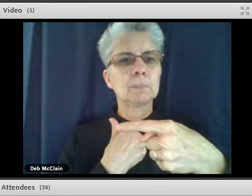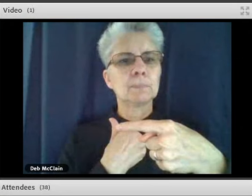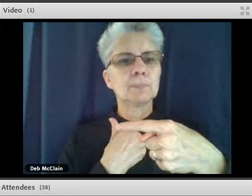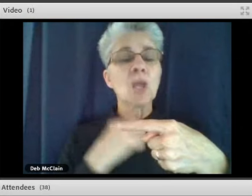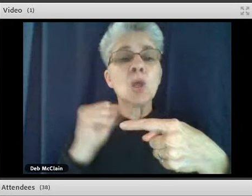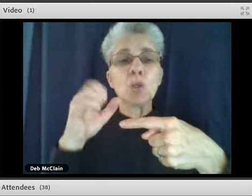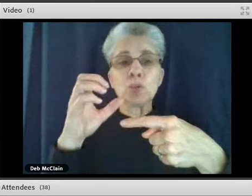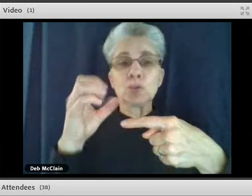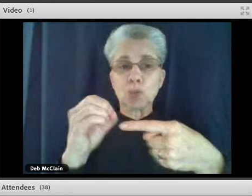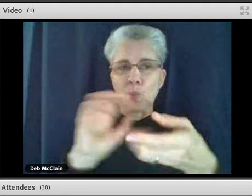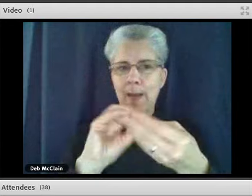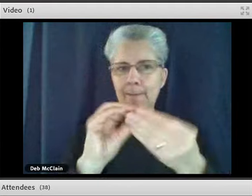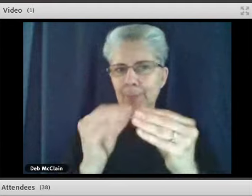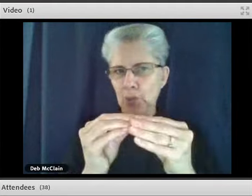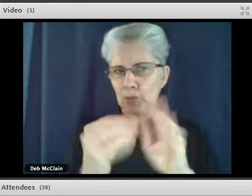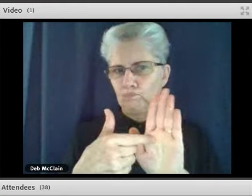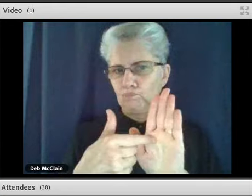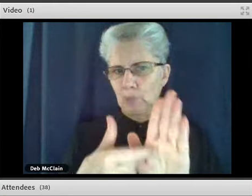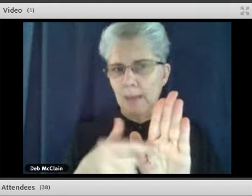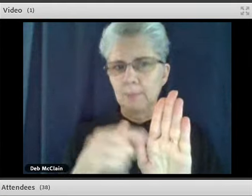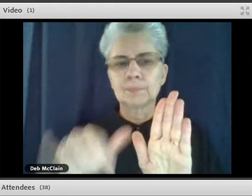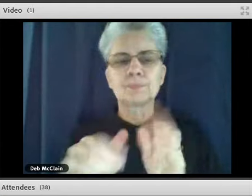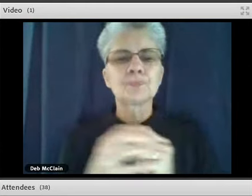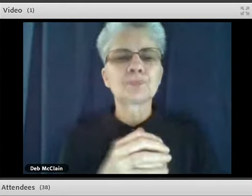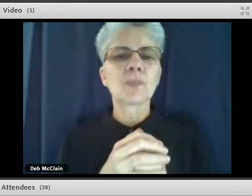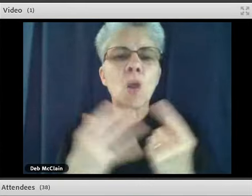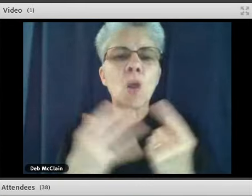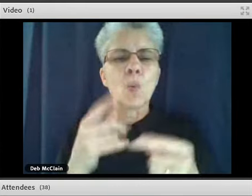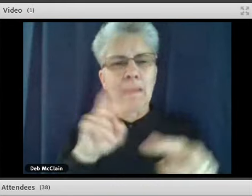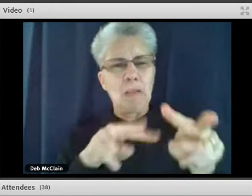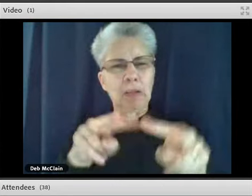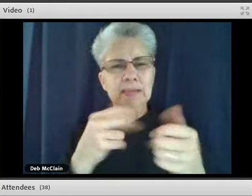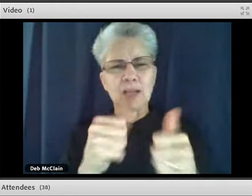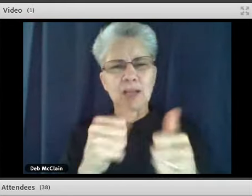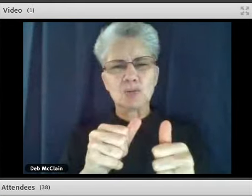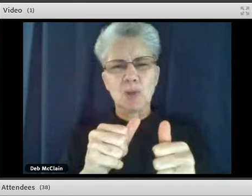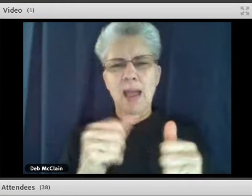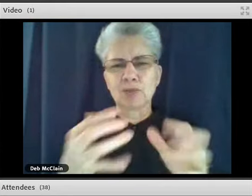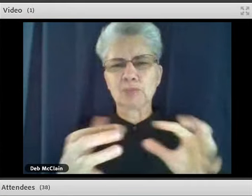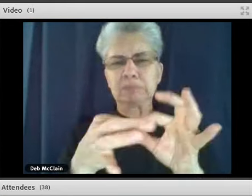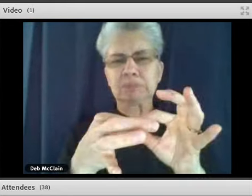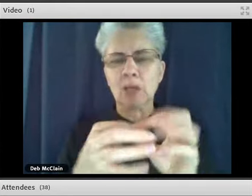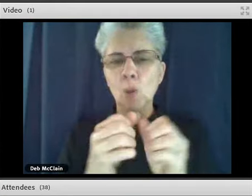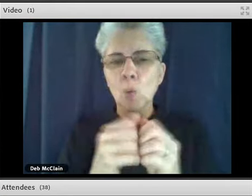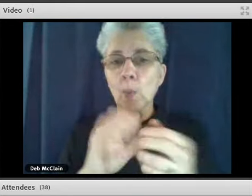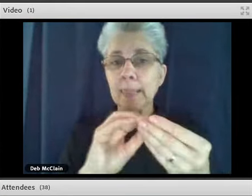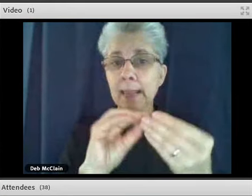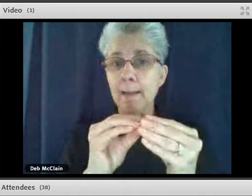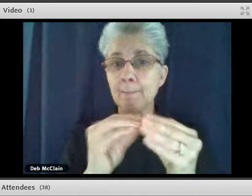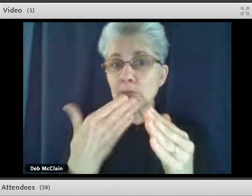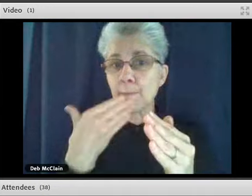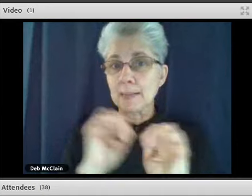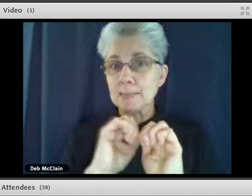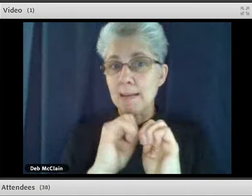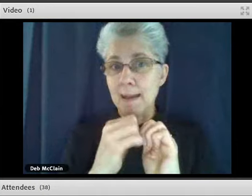Okay. So, the numbers. When I look at things, I try to put put it in perspective. And one of the best ways to do that